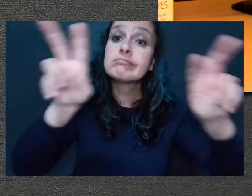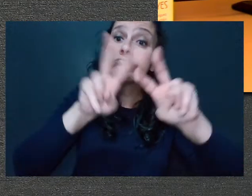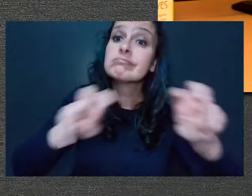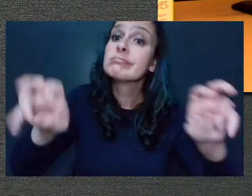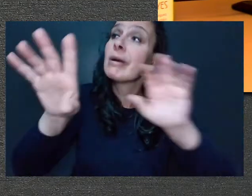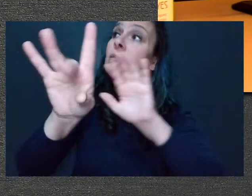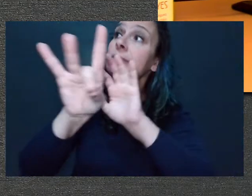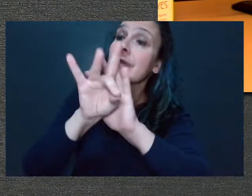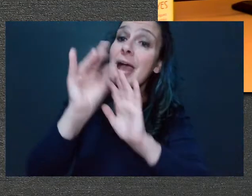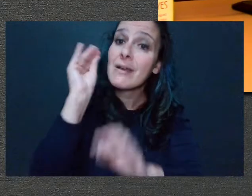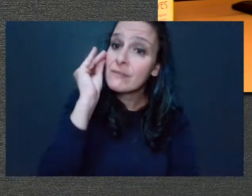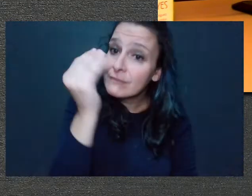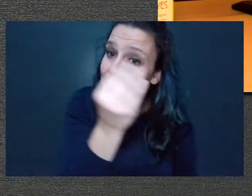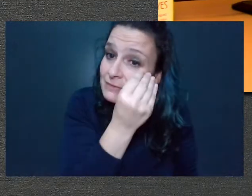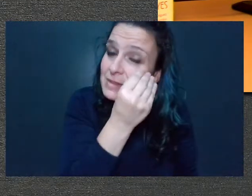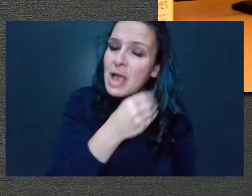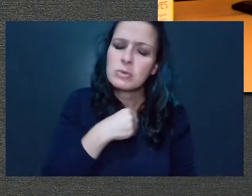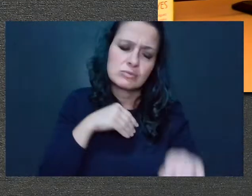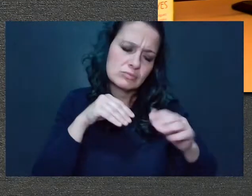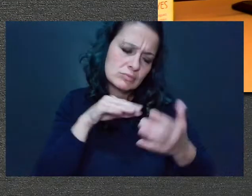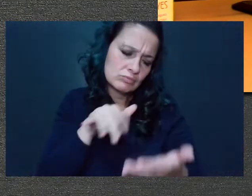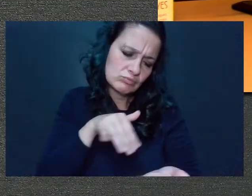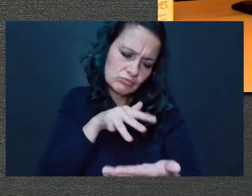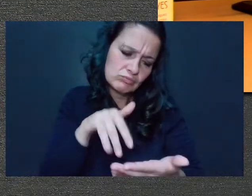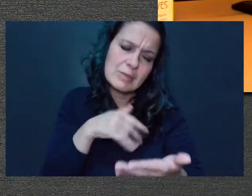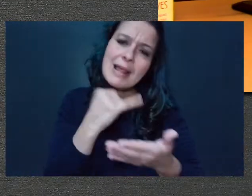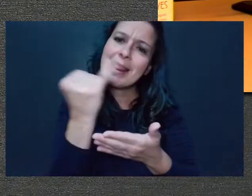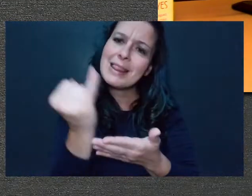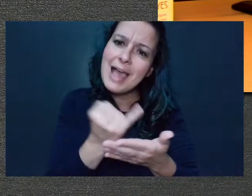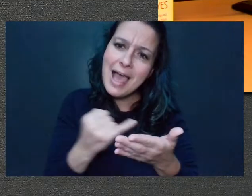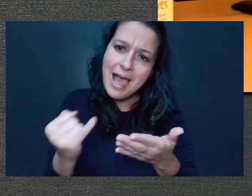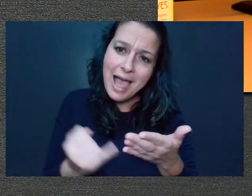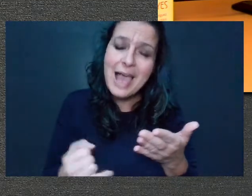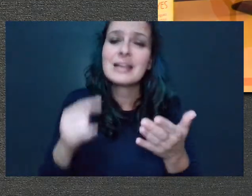and studying the lines and shapes just like Georgia O'Keeffe.